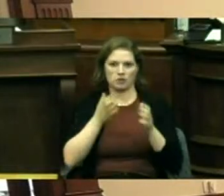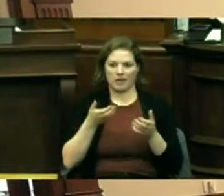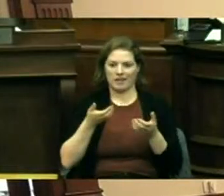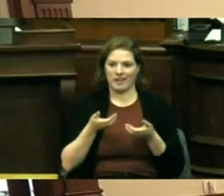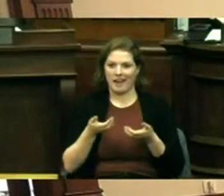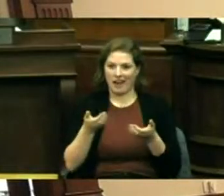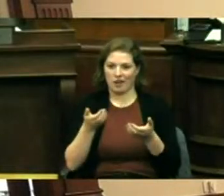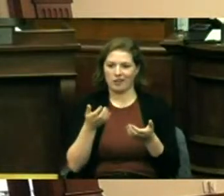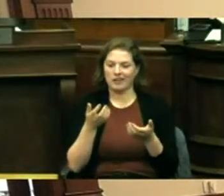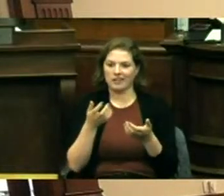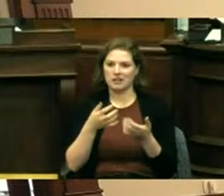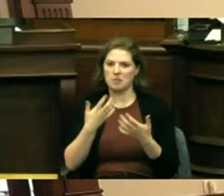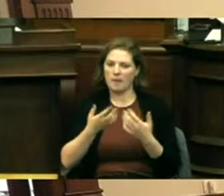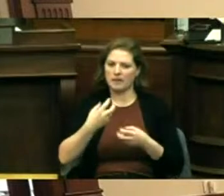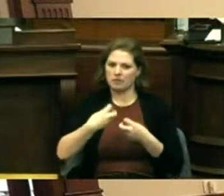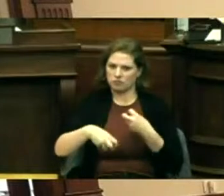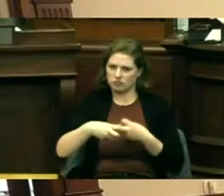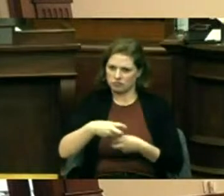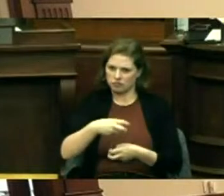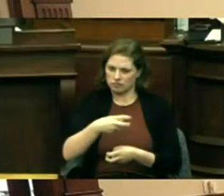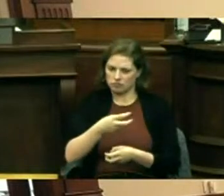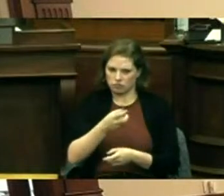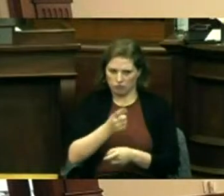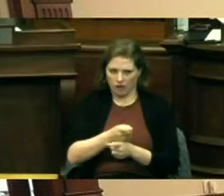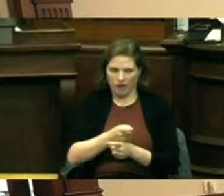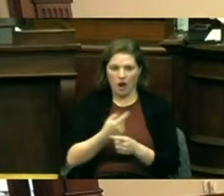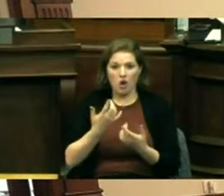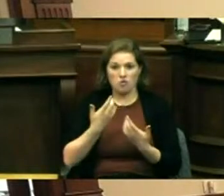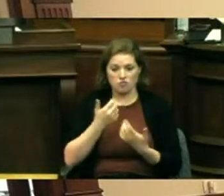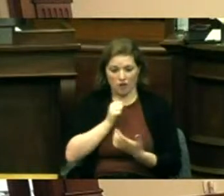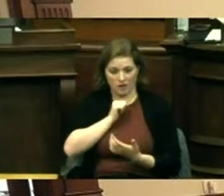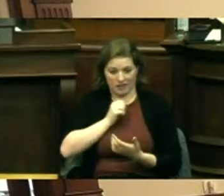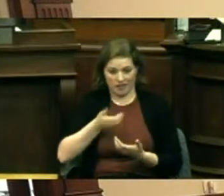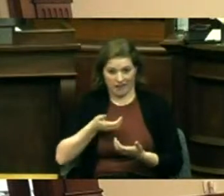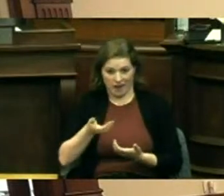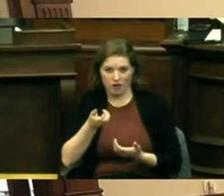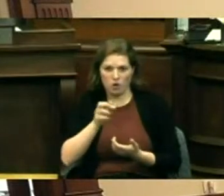centers? I would also imagine